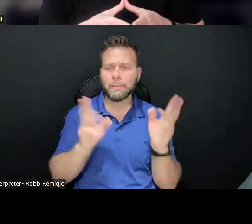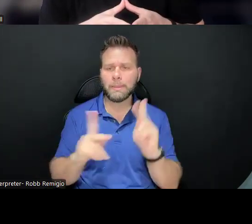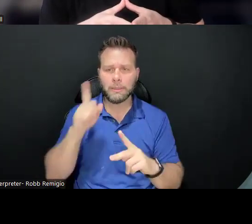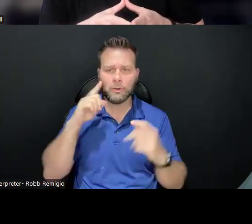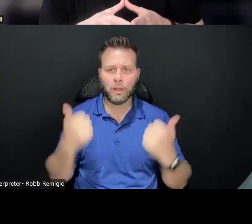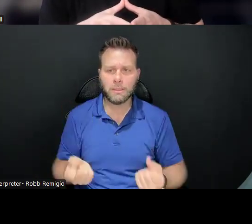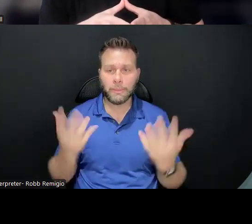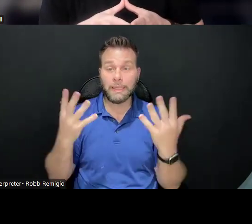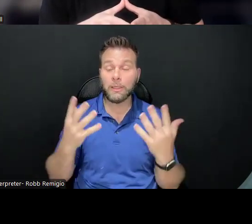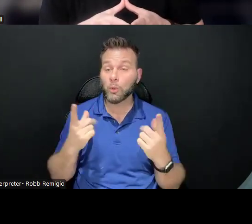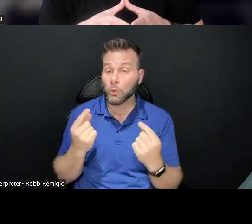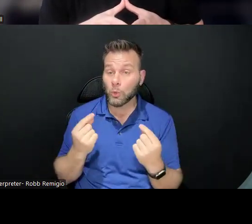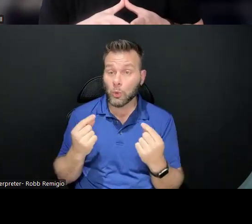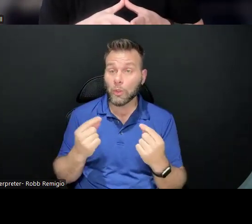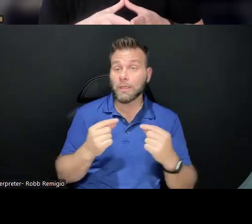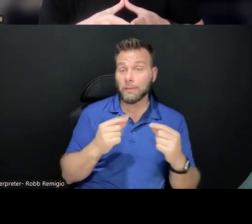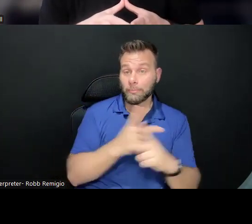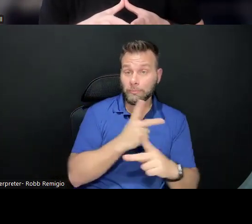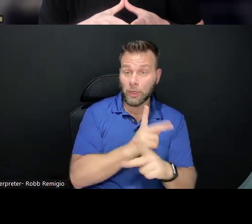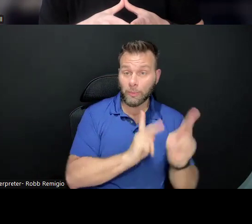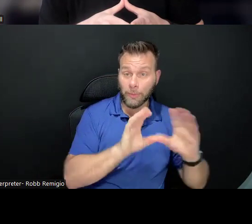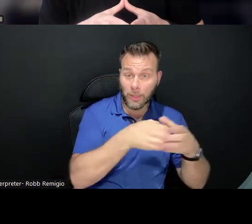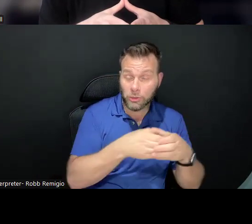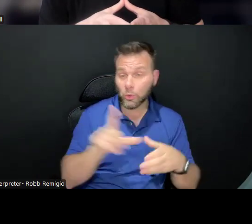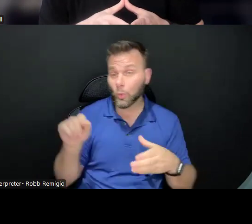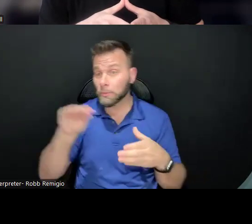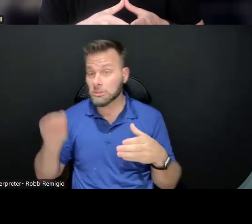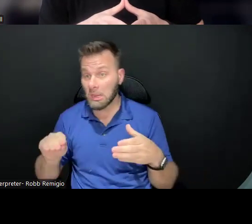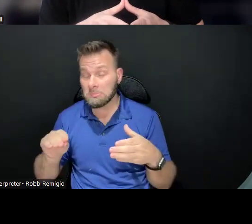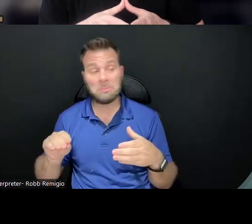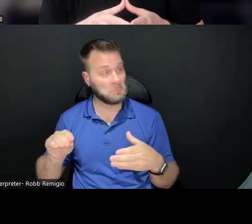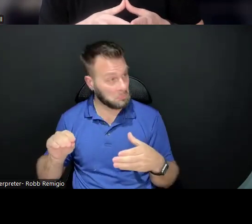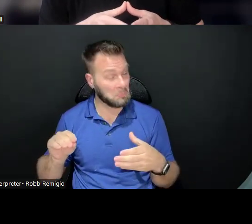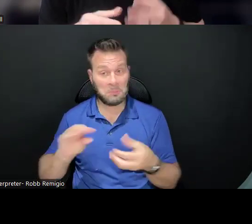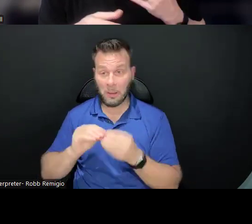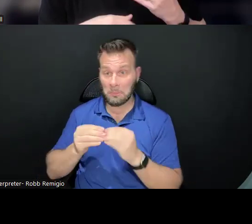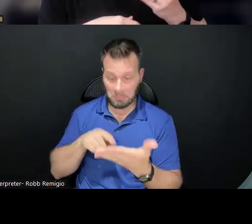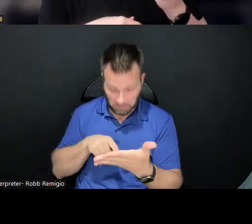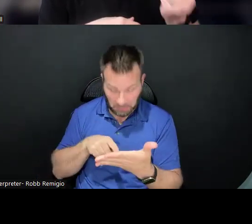loss, you should take the number of the population, think what 20% are, and you'll be surprised